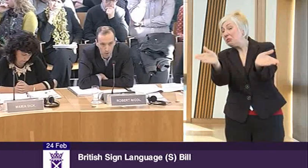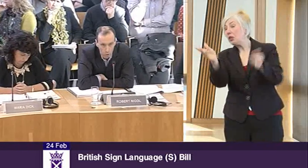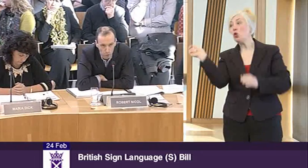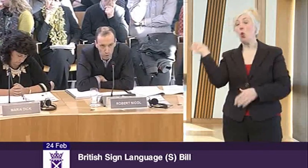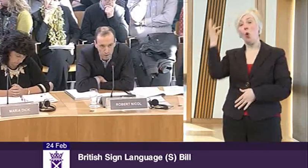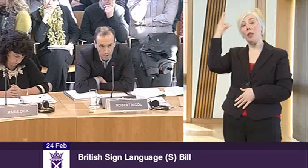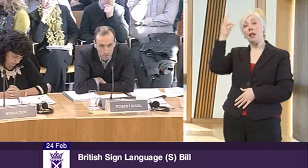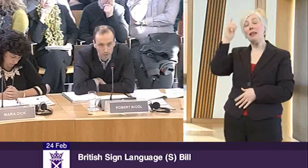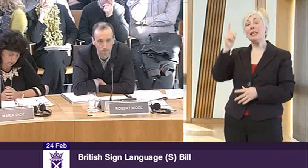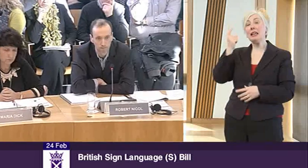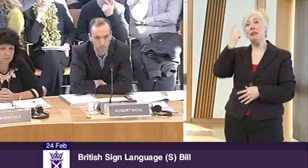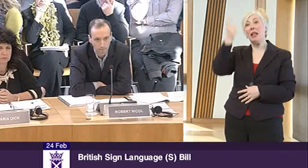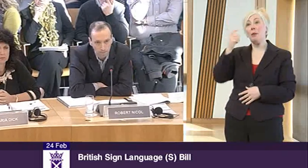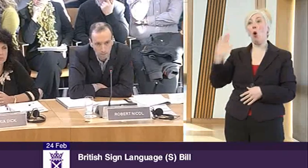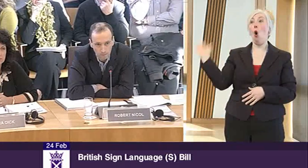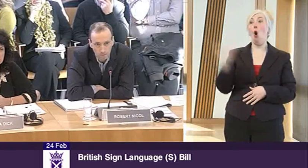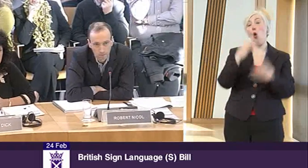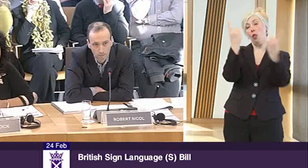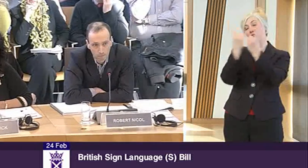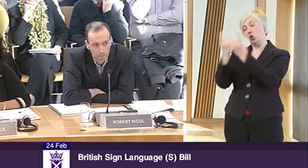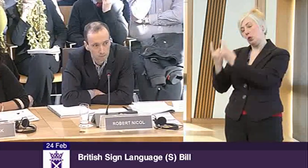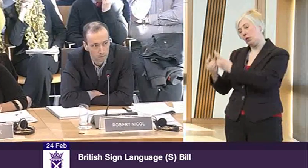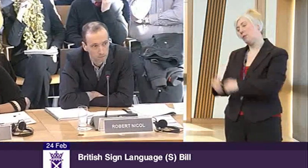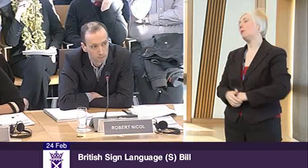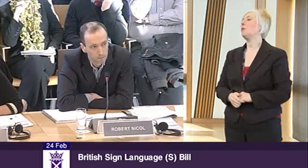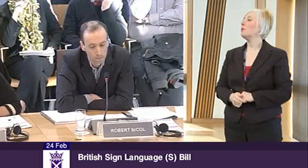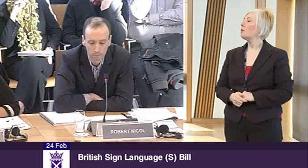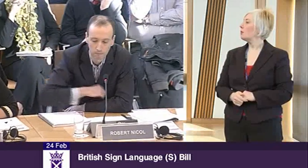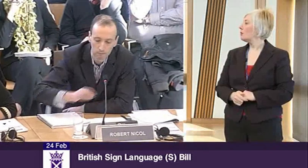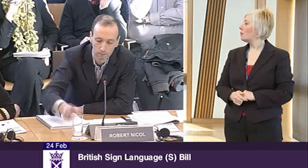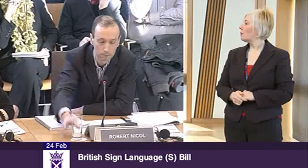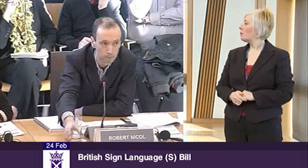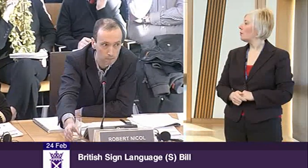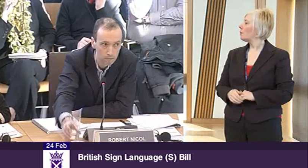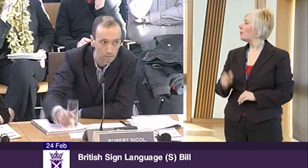to balance all the issues and make a judgment. The Convener: Okay. Thank you.